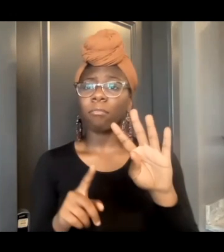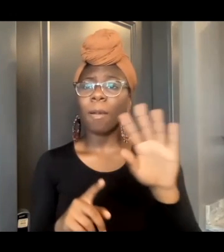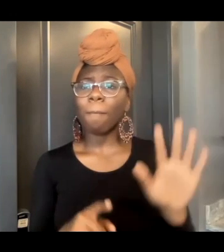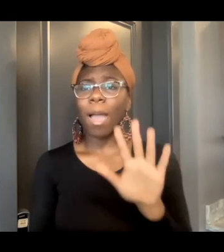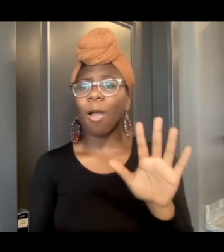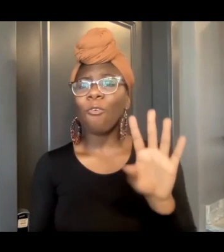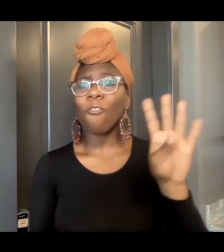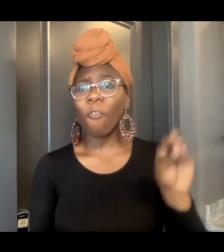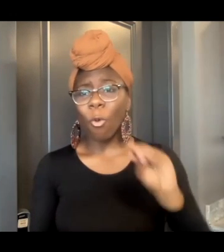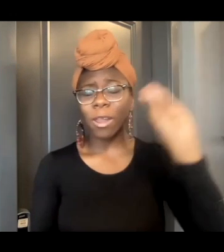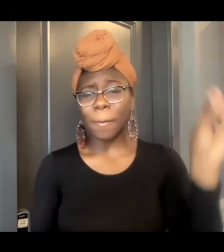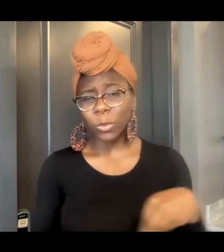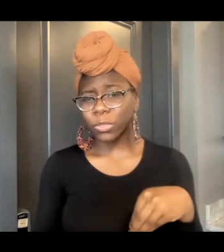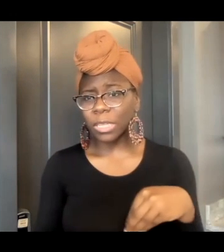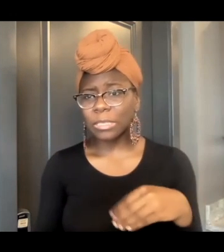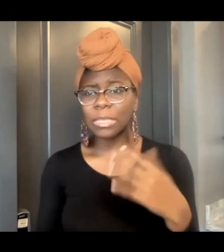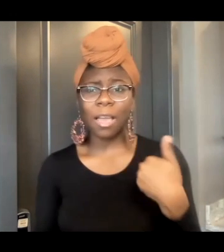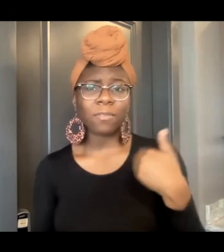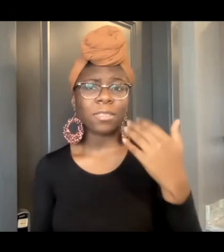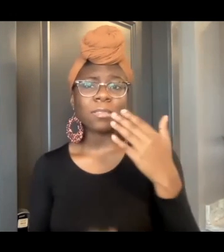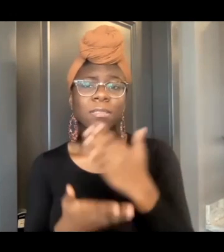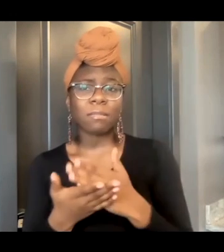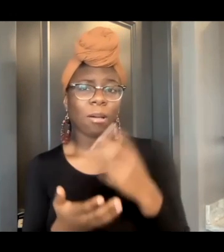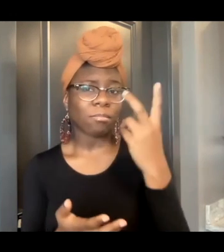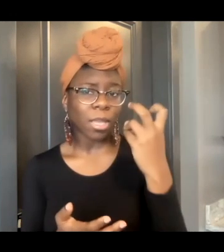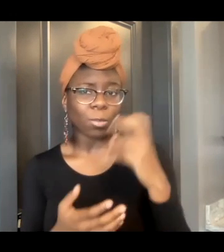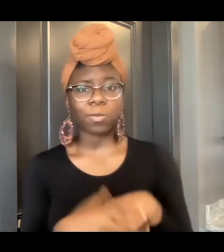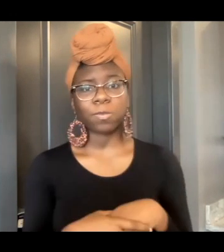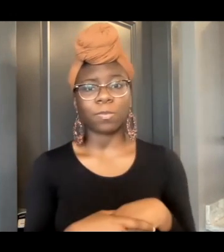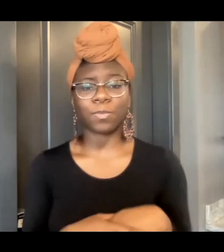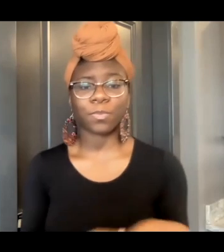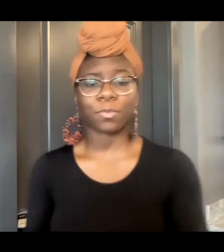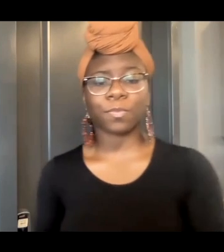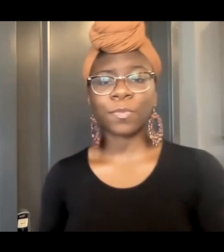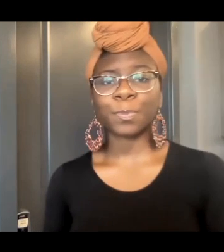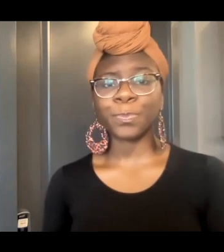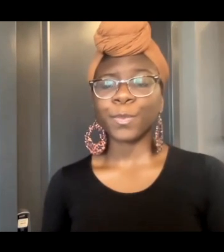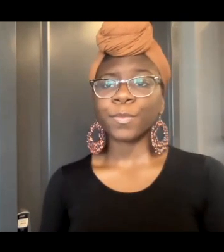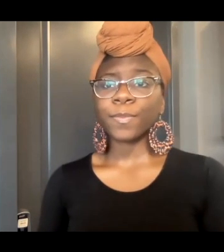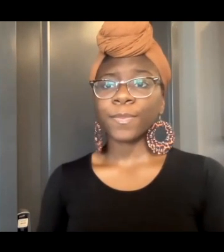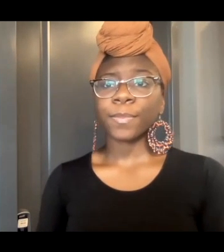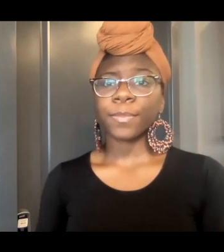However, about 40% seemed to have some doubts